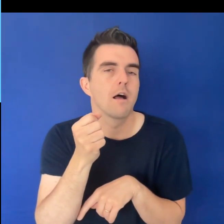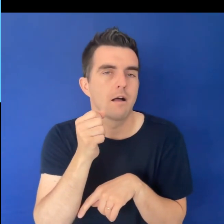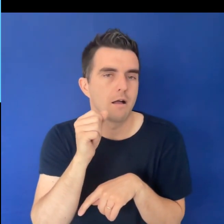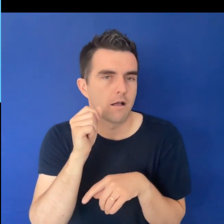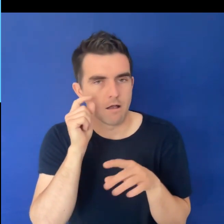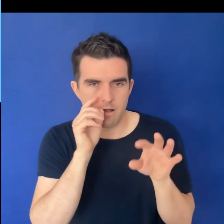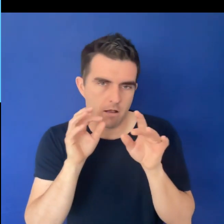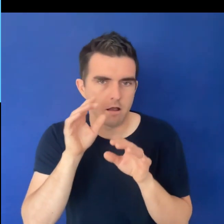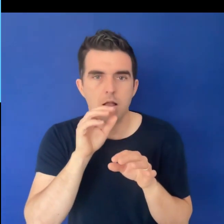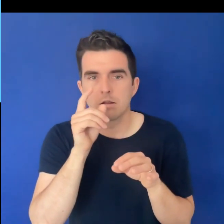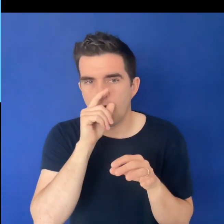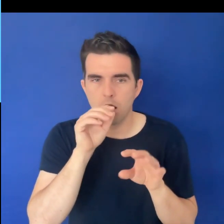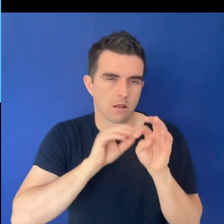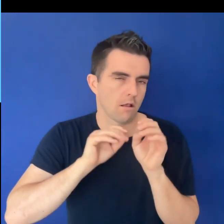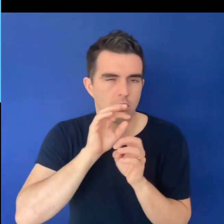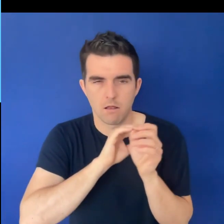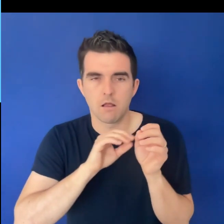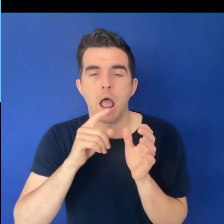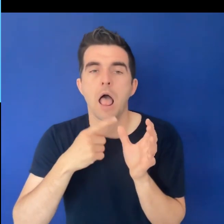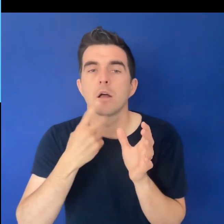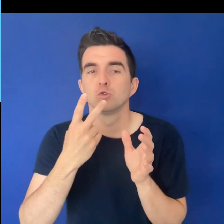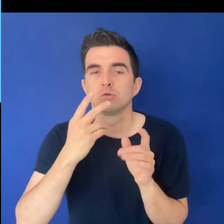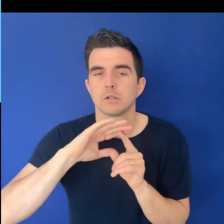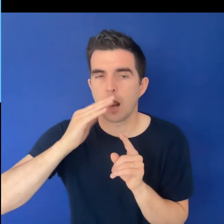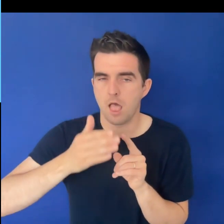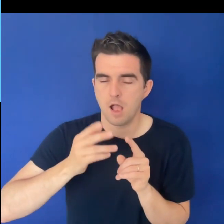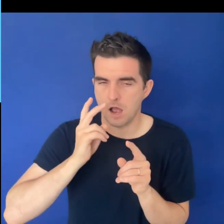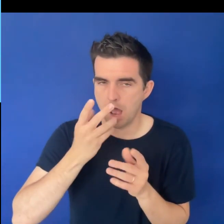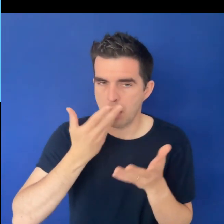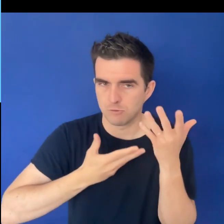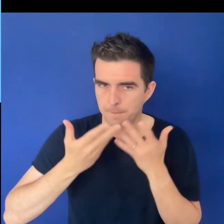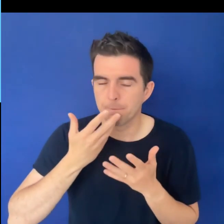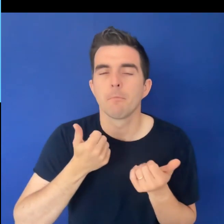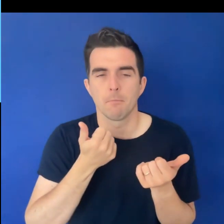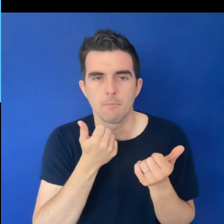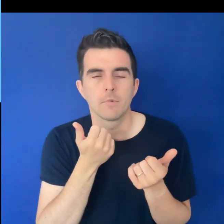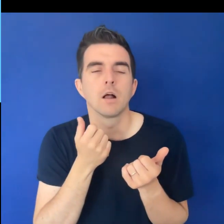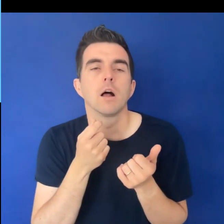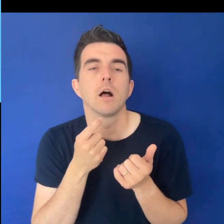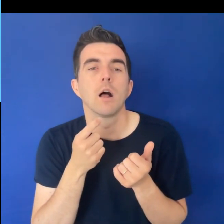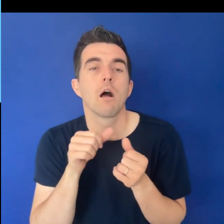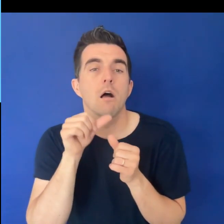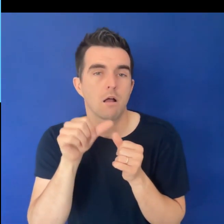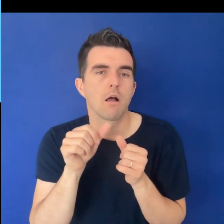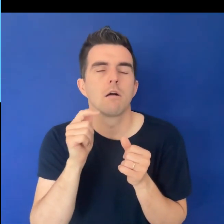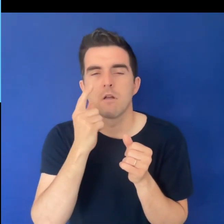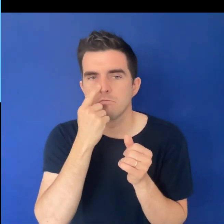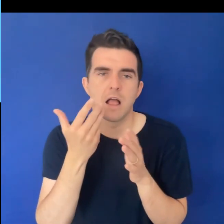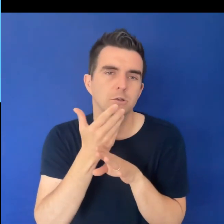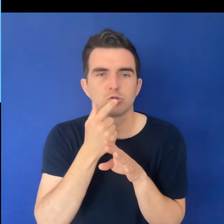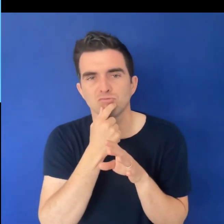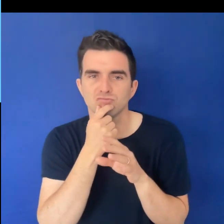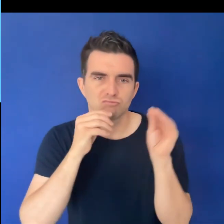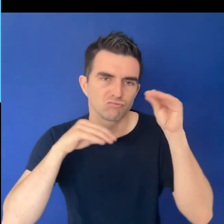The player’s movement around the level - A2 is a hill - is also described, as are their actions on placing buildings.